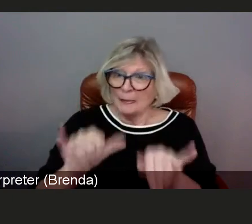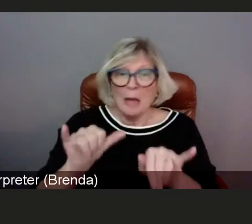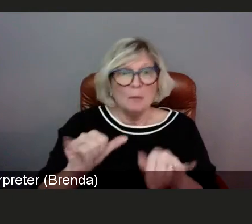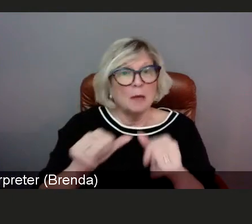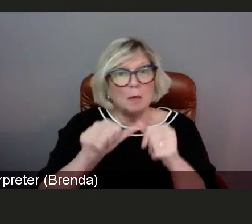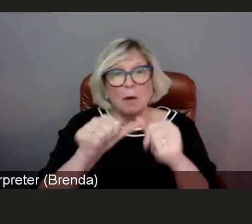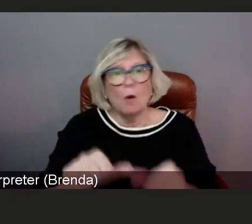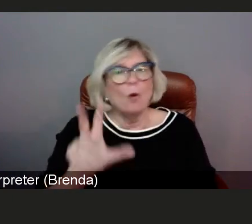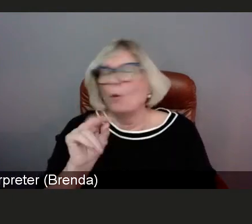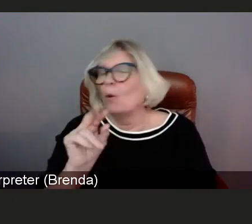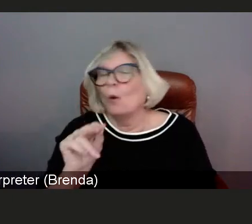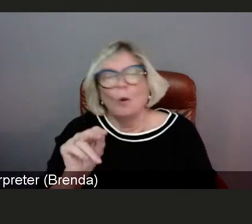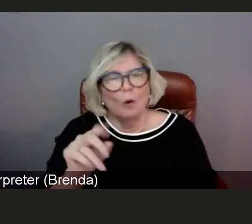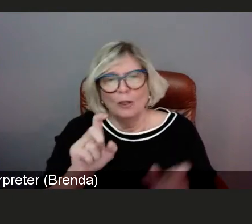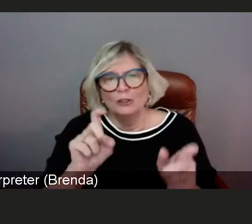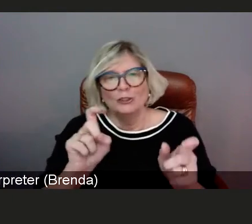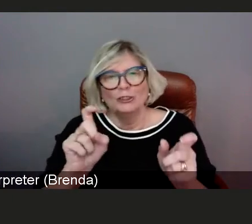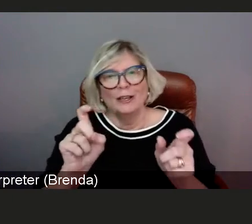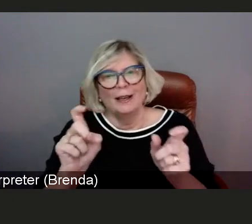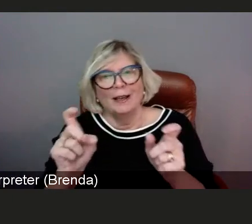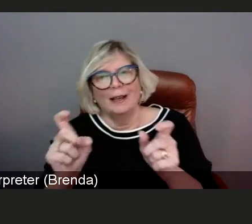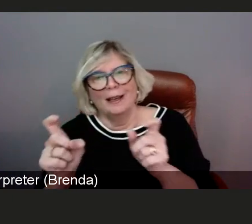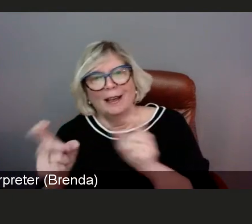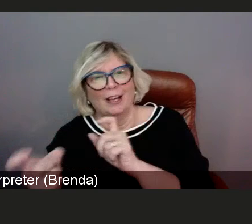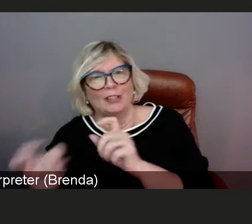The flu virus does this very fast and that's why